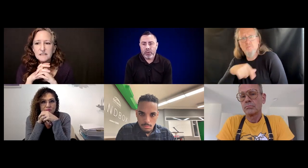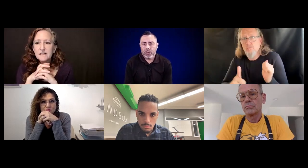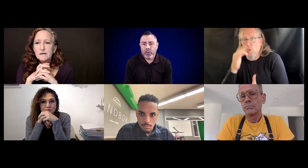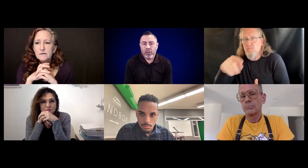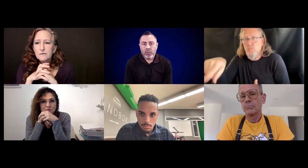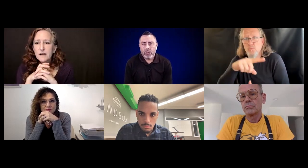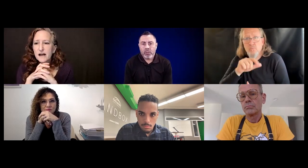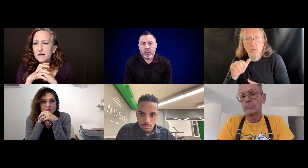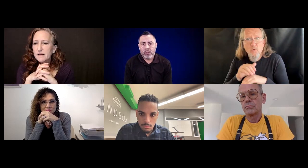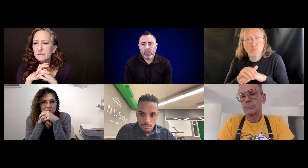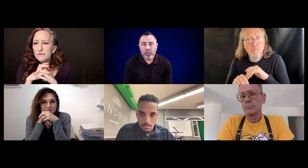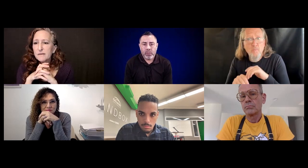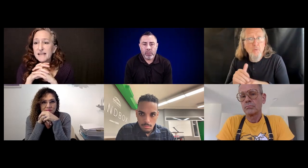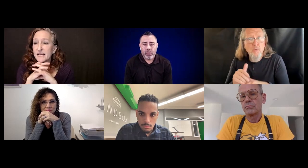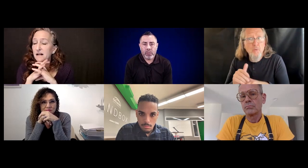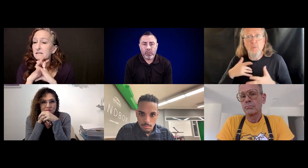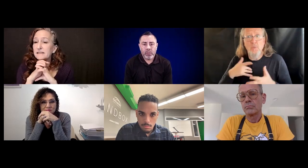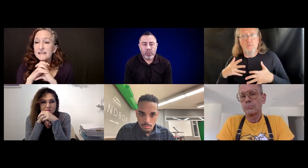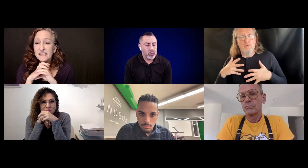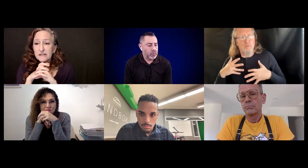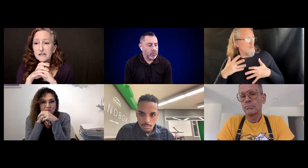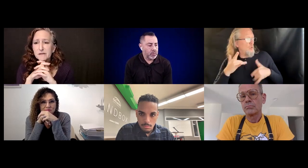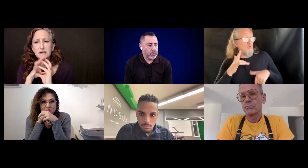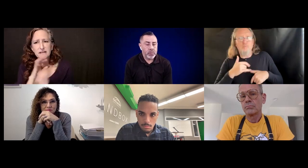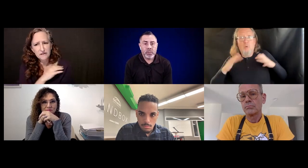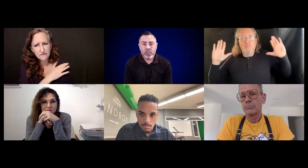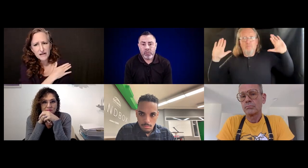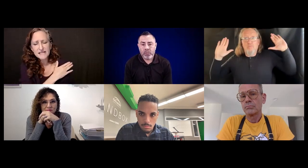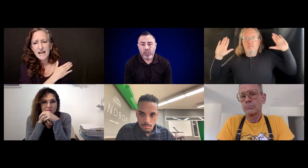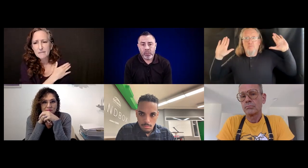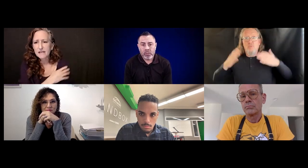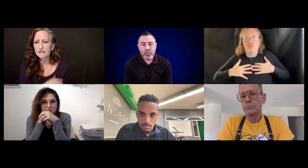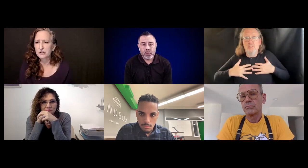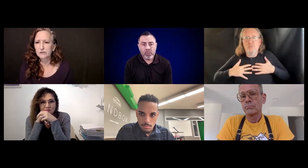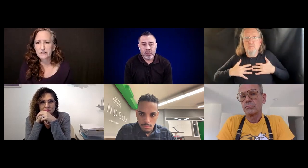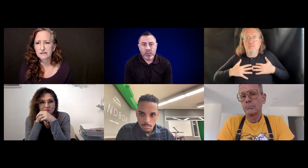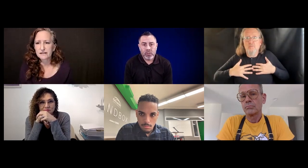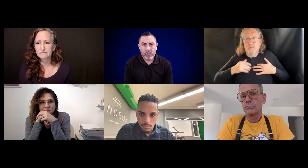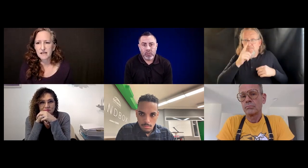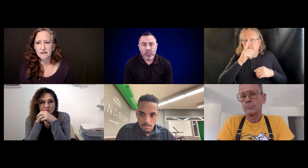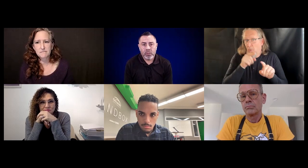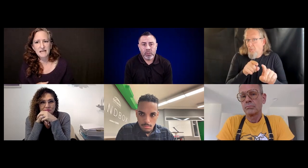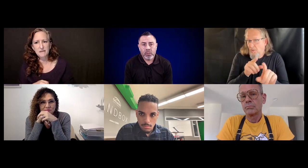We might tell the hearing community feel free to tap me on the shoulder and and many people would say, Oh, no!